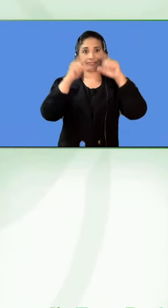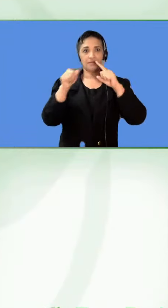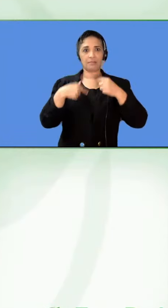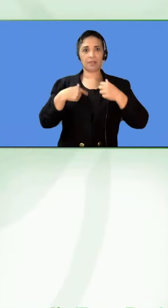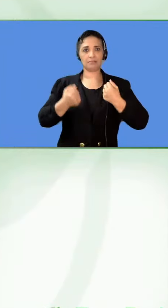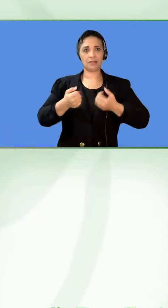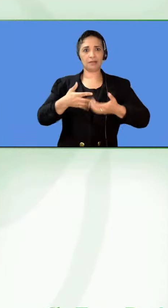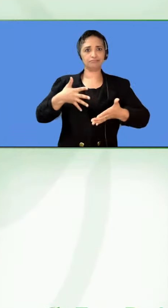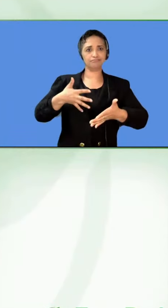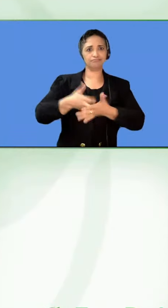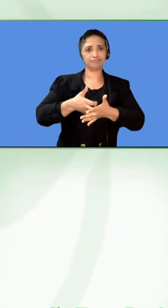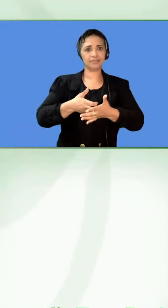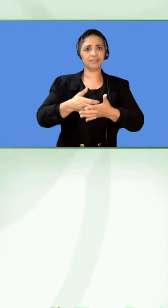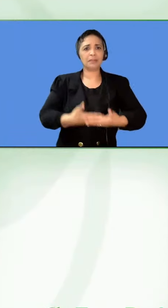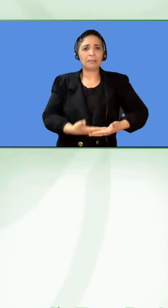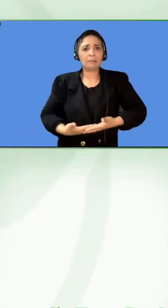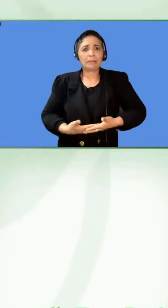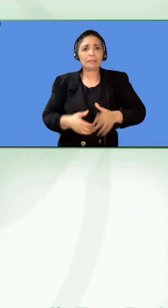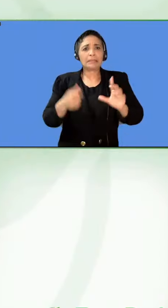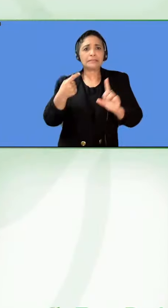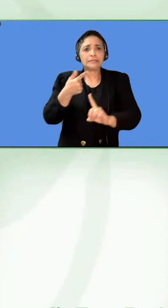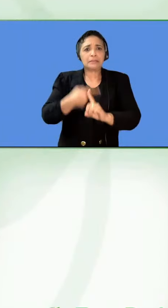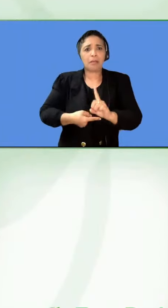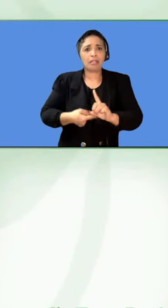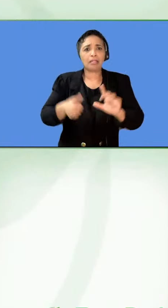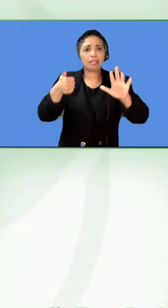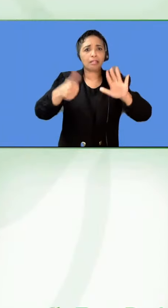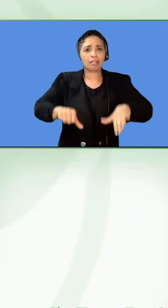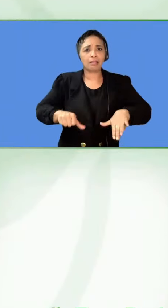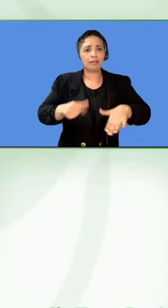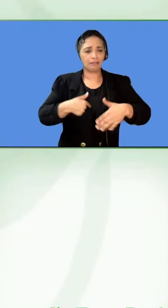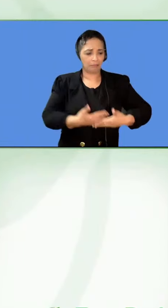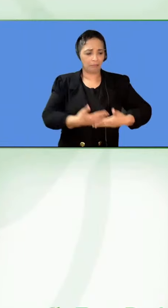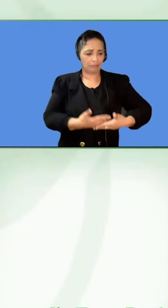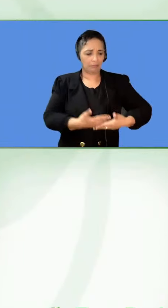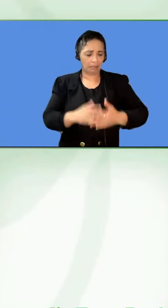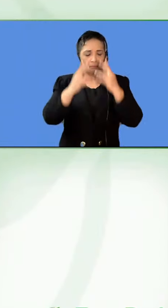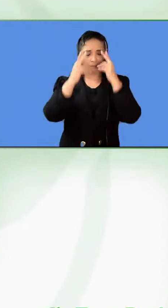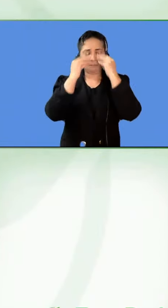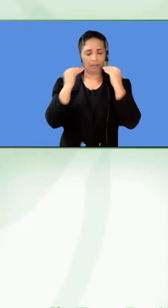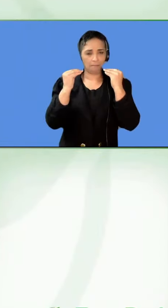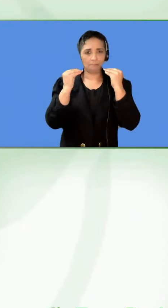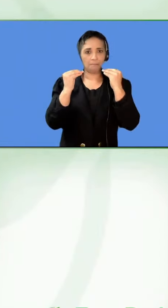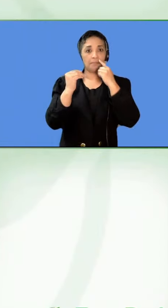months old, I lost all of it, although luckily I was able to gain a little bit of it back